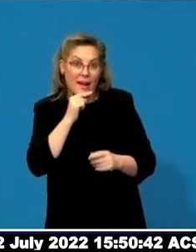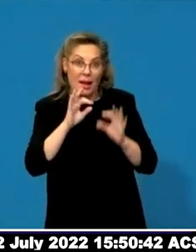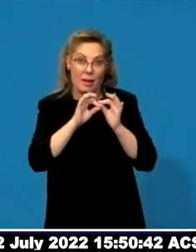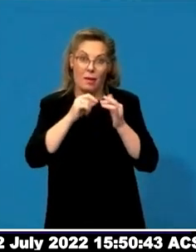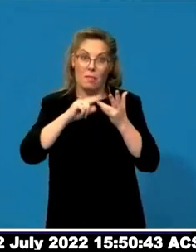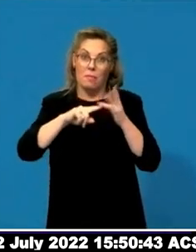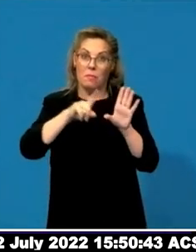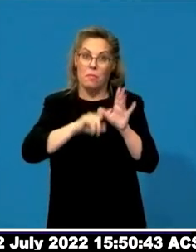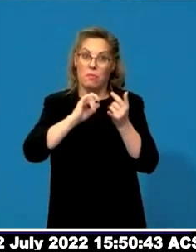Yes.